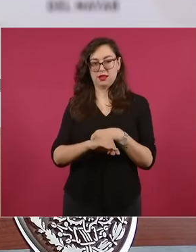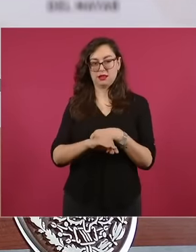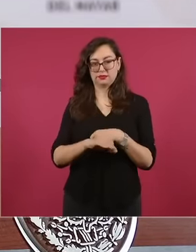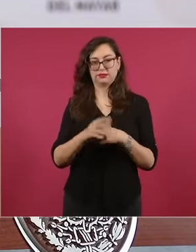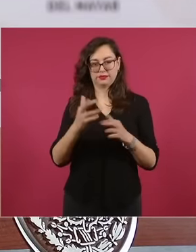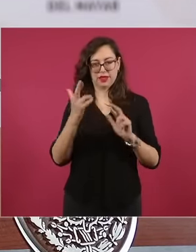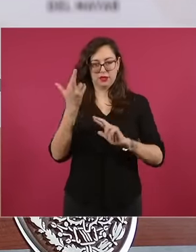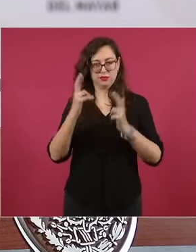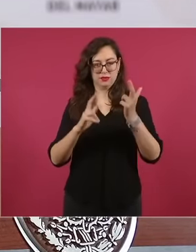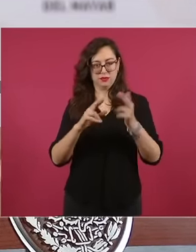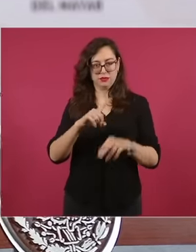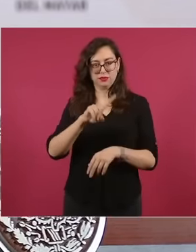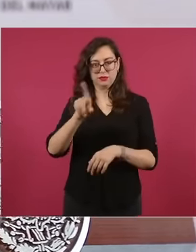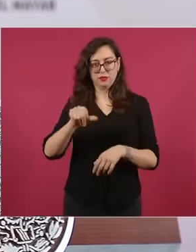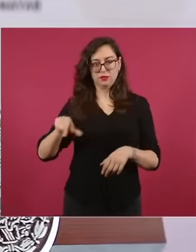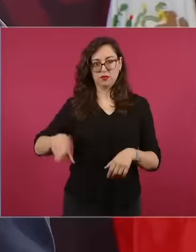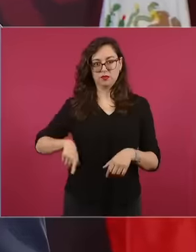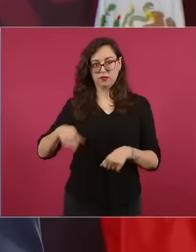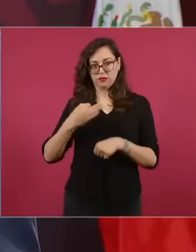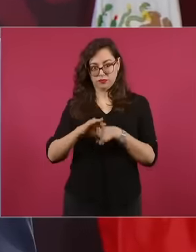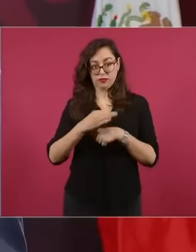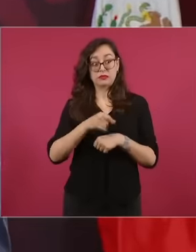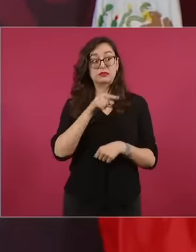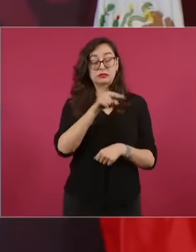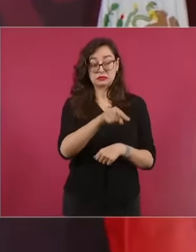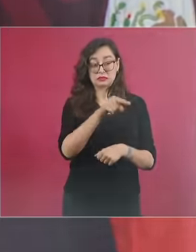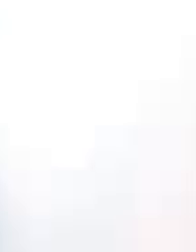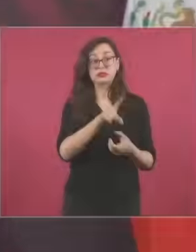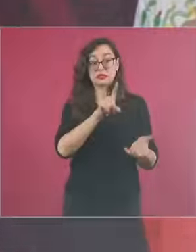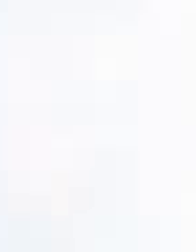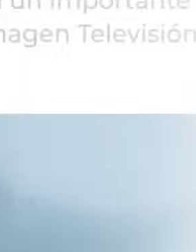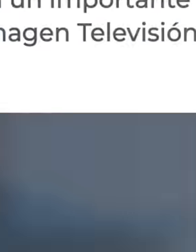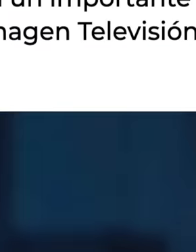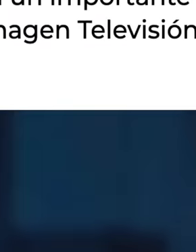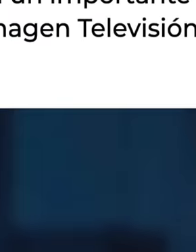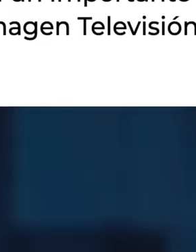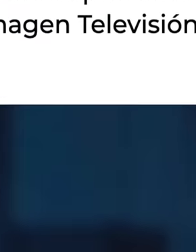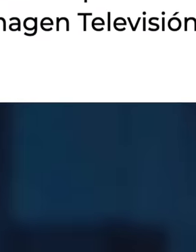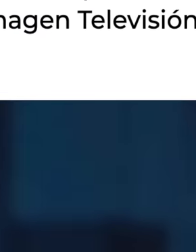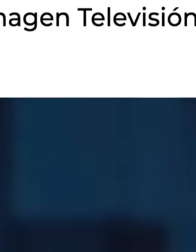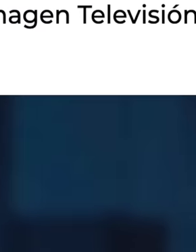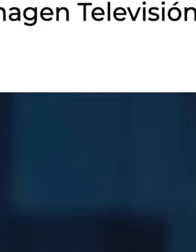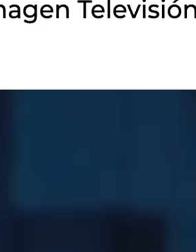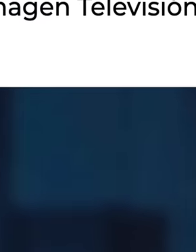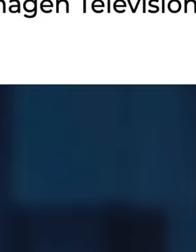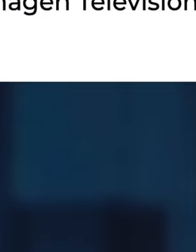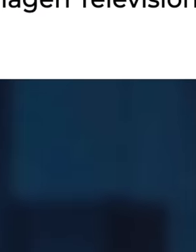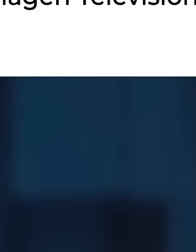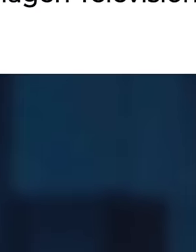very clear and forceful message since there is a rumor that journalist Ciro Gómez Leiva will be